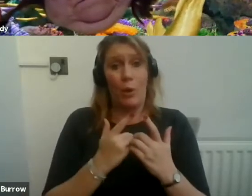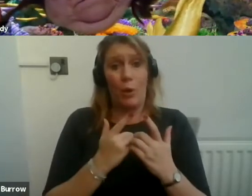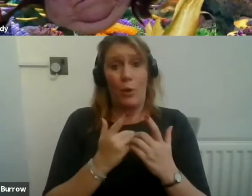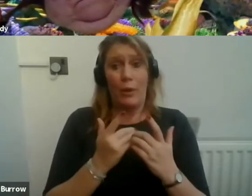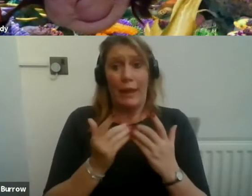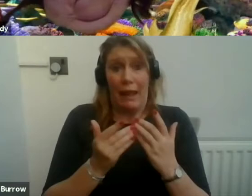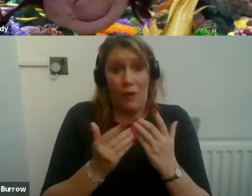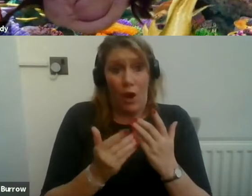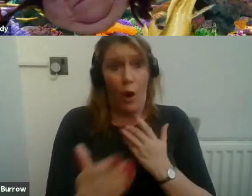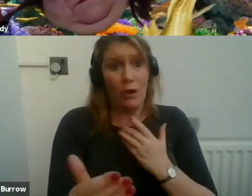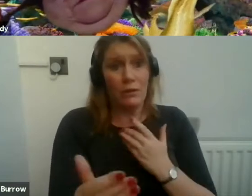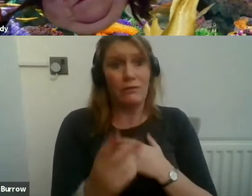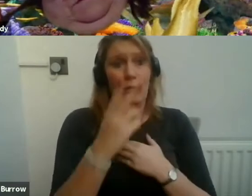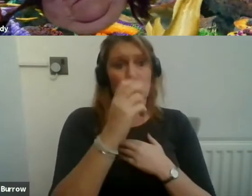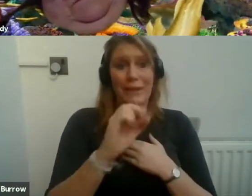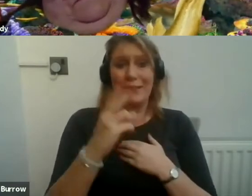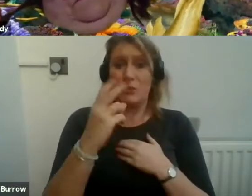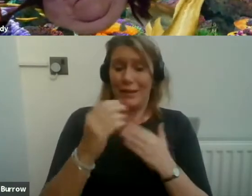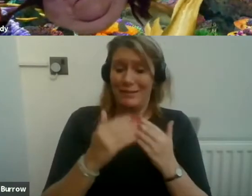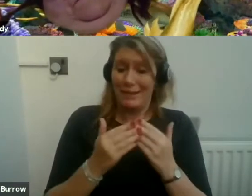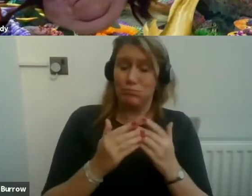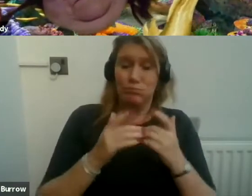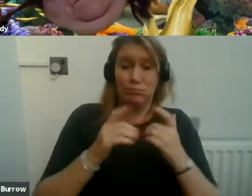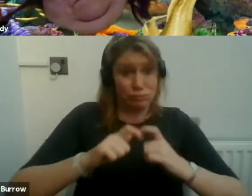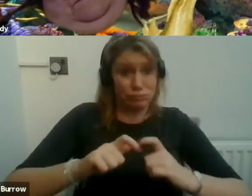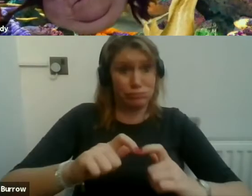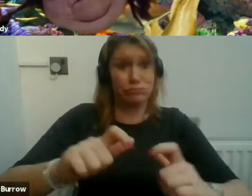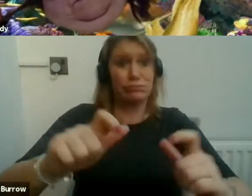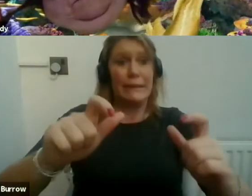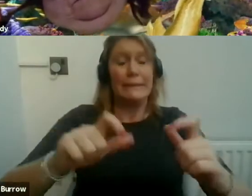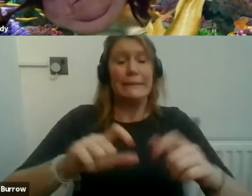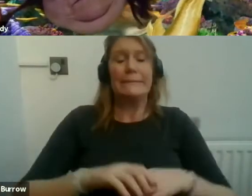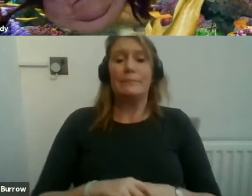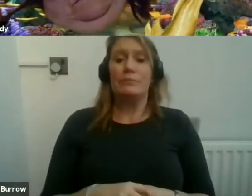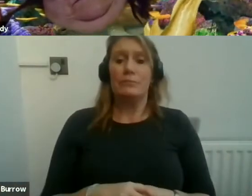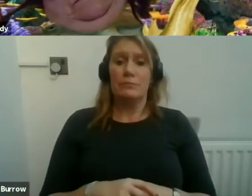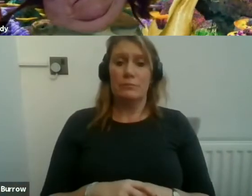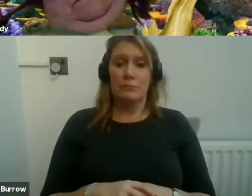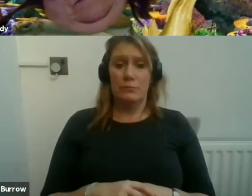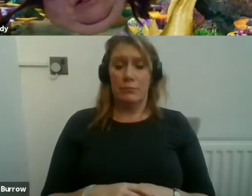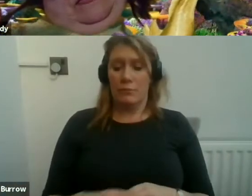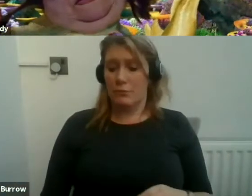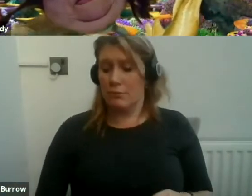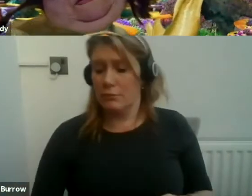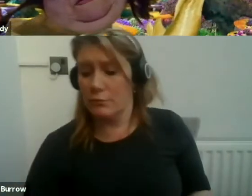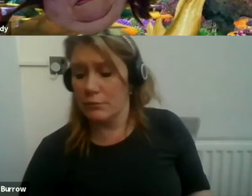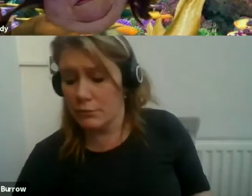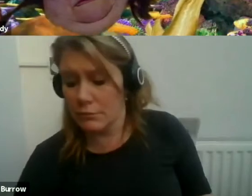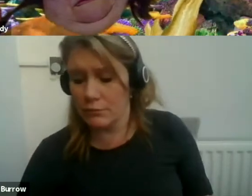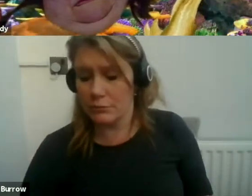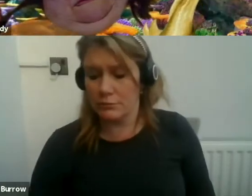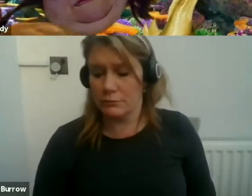strikes me deeply Vici and Mandy with the work that we've been talking about this